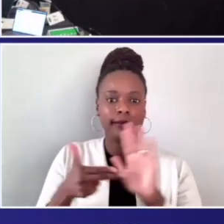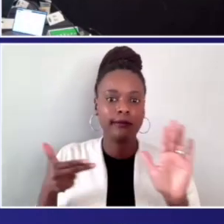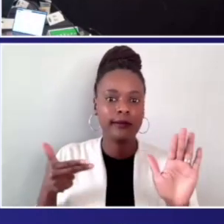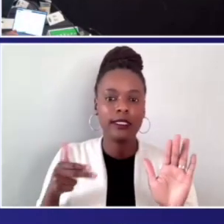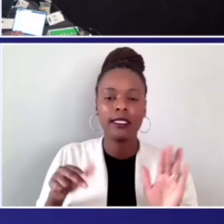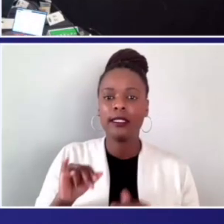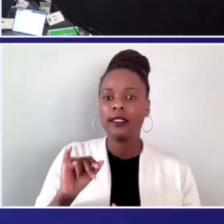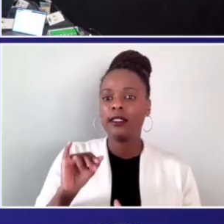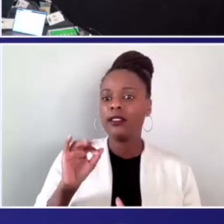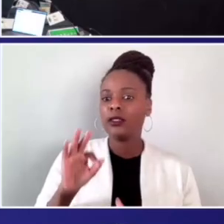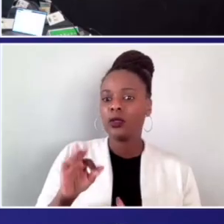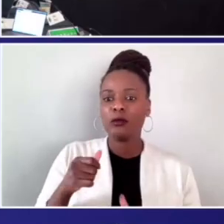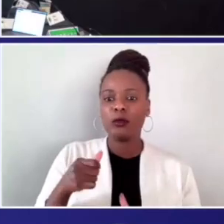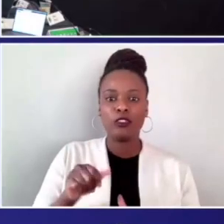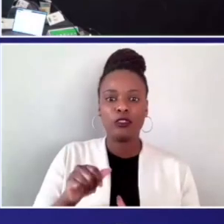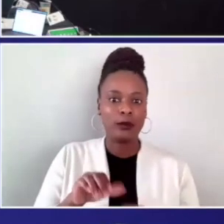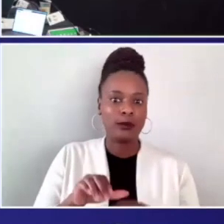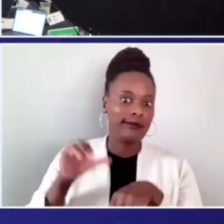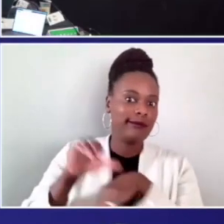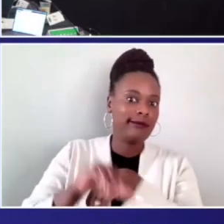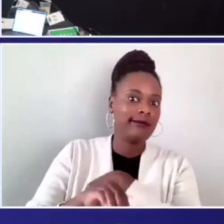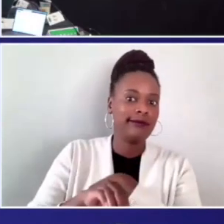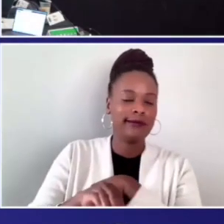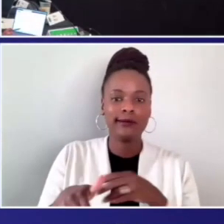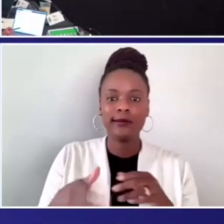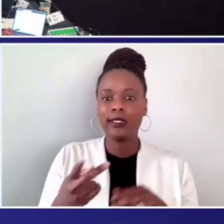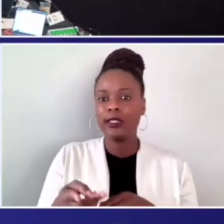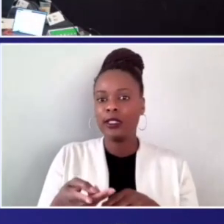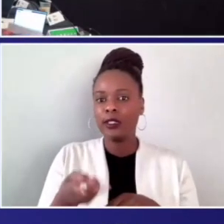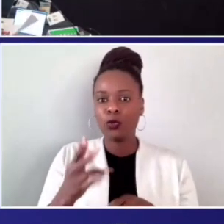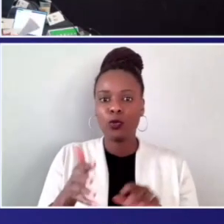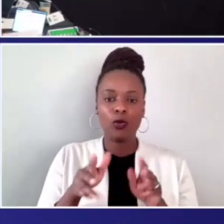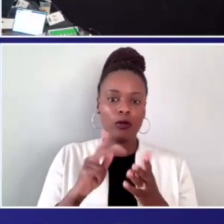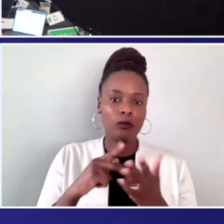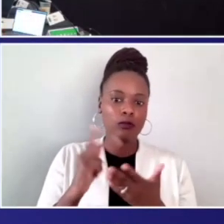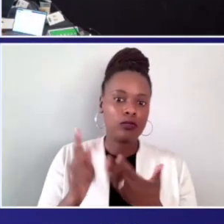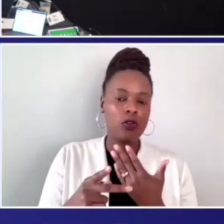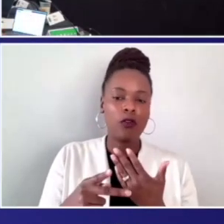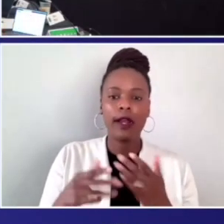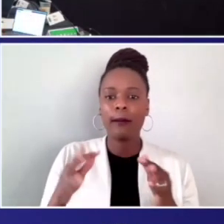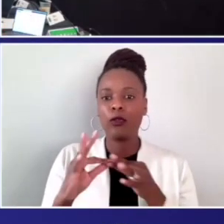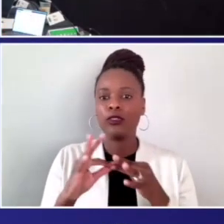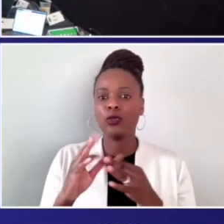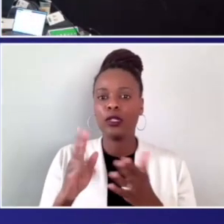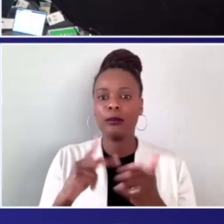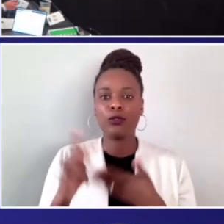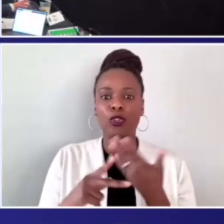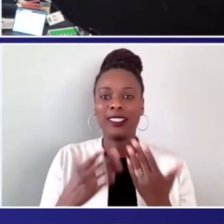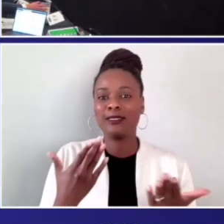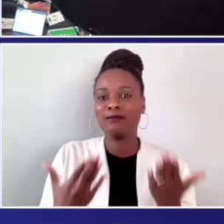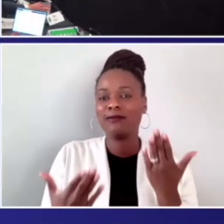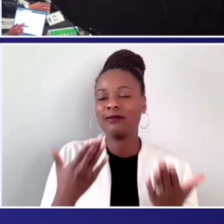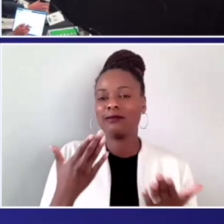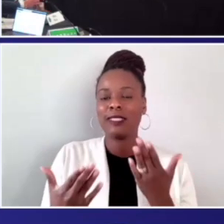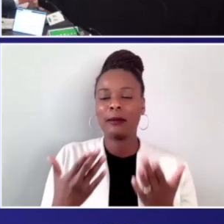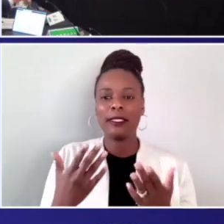into a square hole and define a dual program or a joint program, we might end up causing consternation in